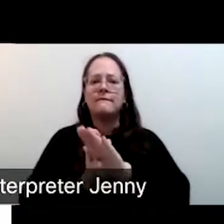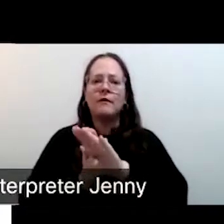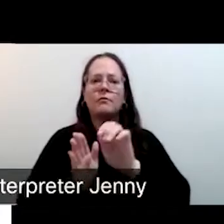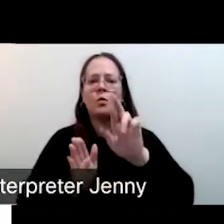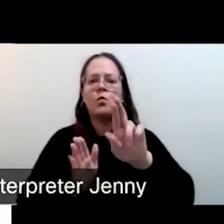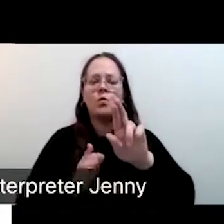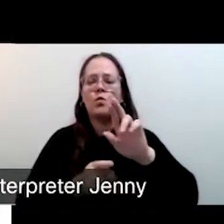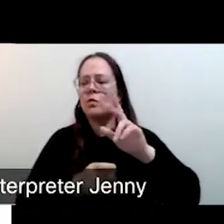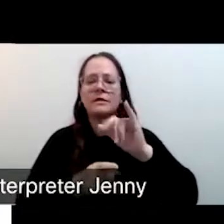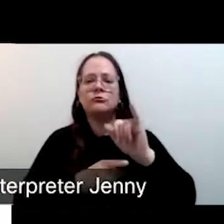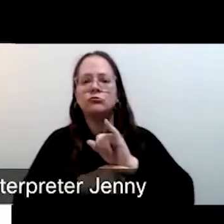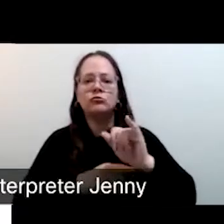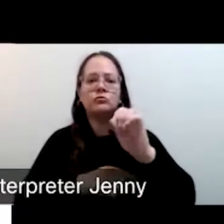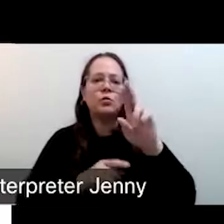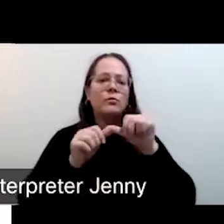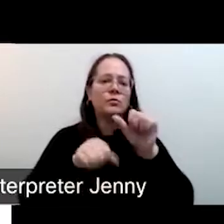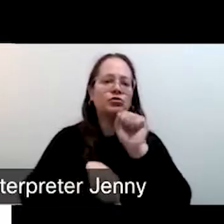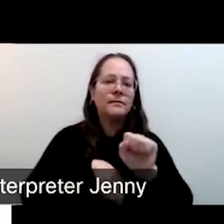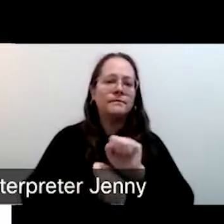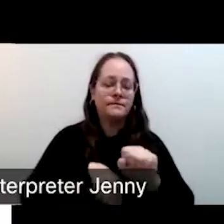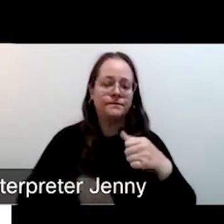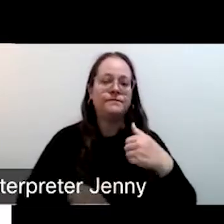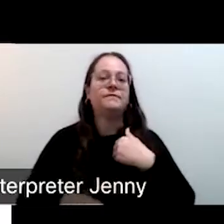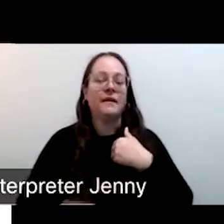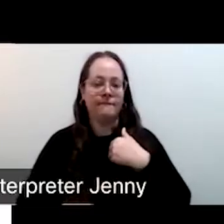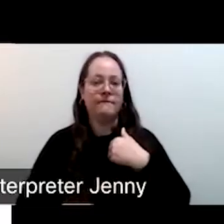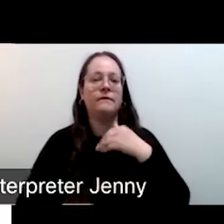There are four additional videos as part of this series.